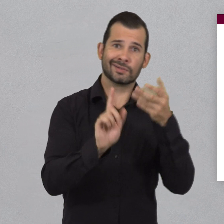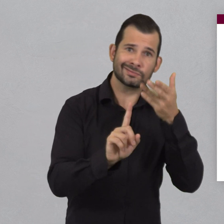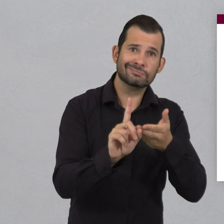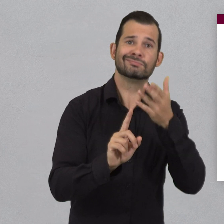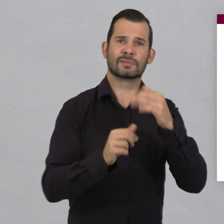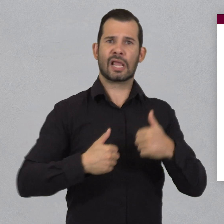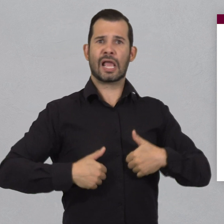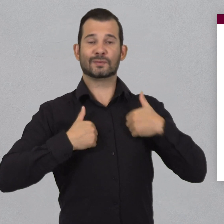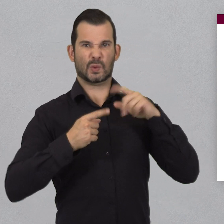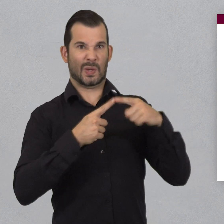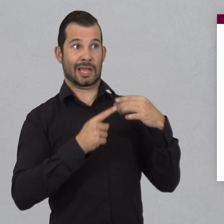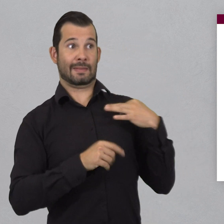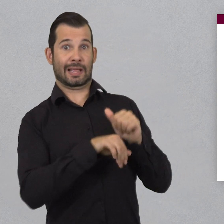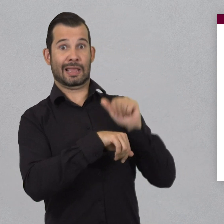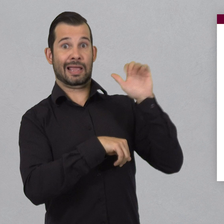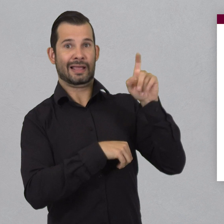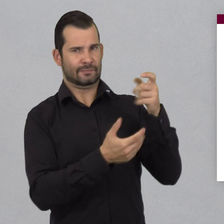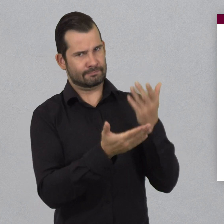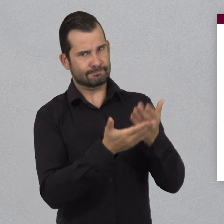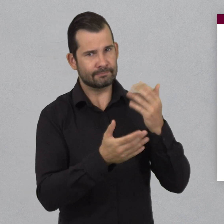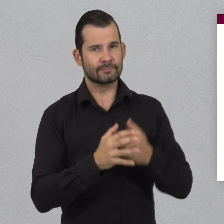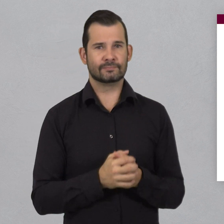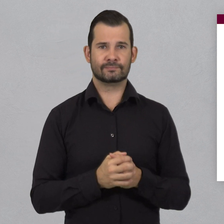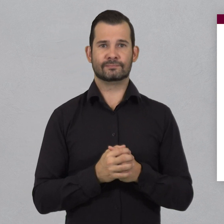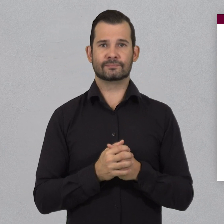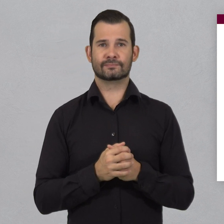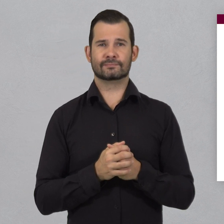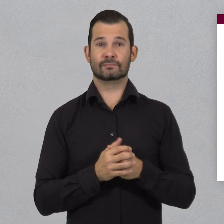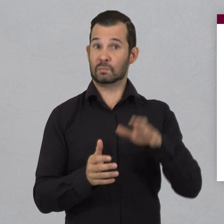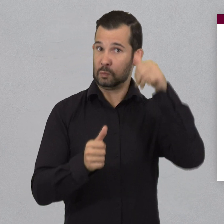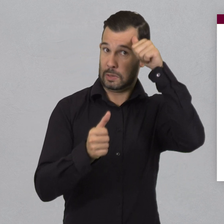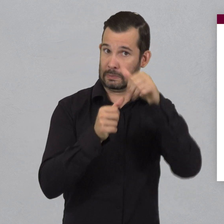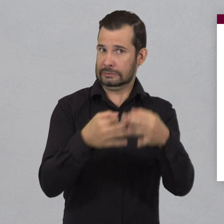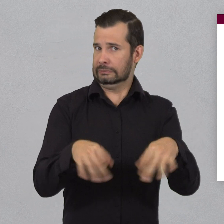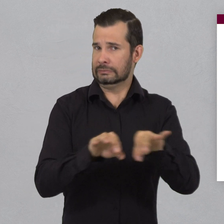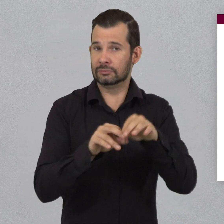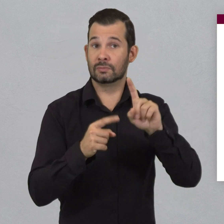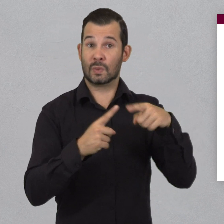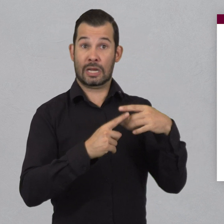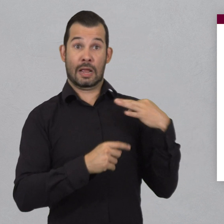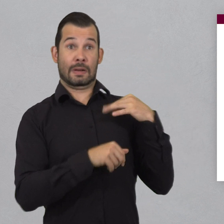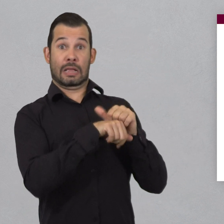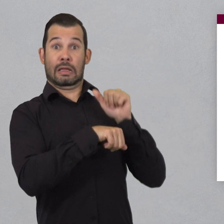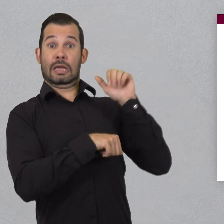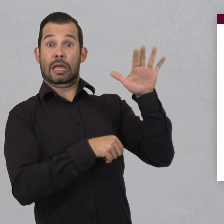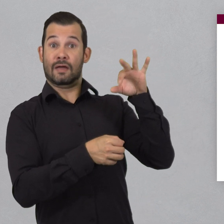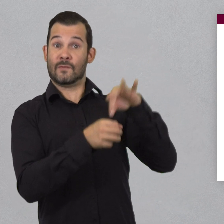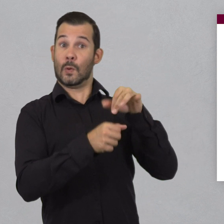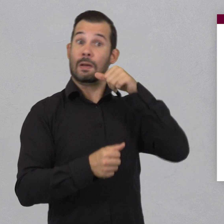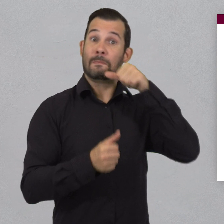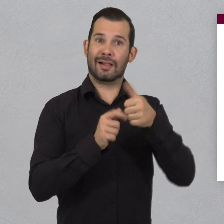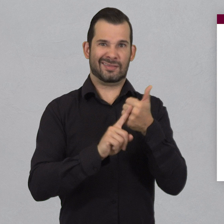your identity and address when you apply. Remember: Once you’ve applied to vote by mail,